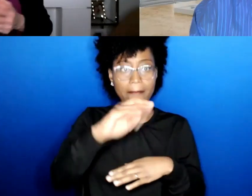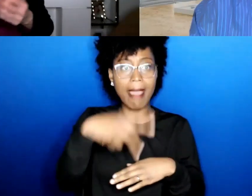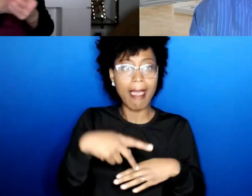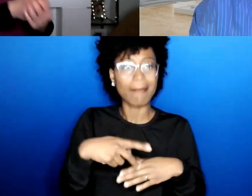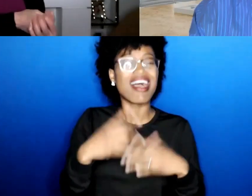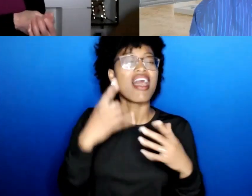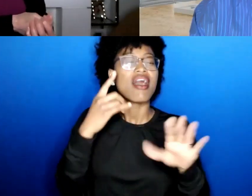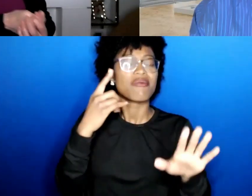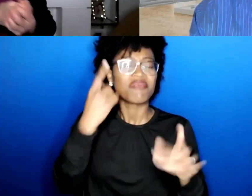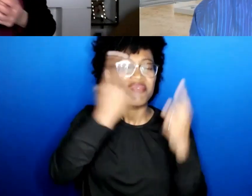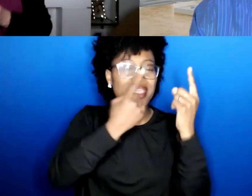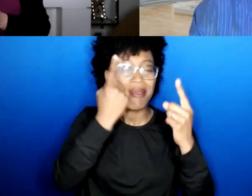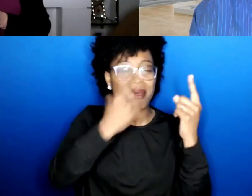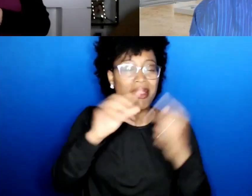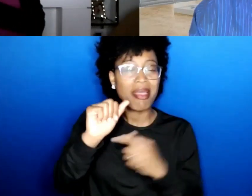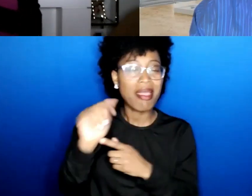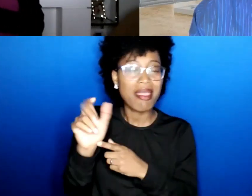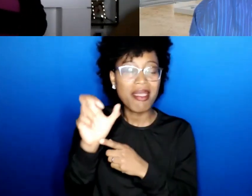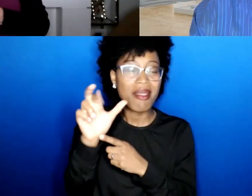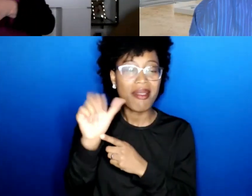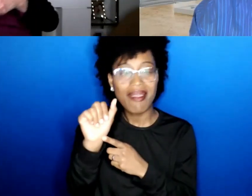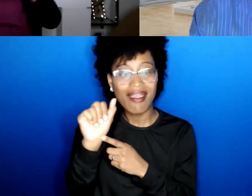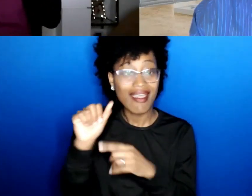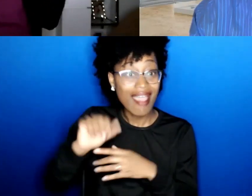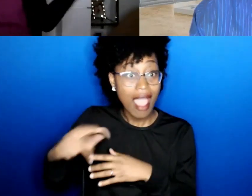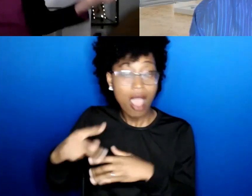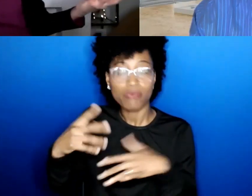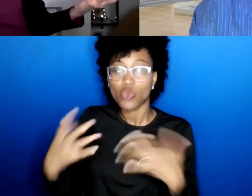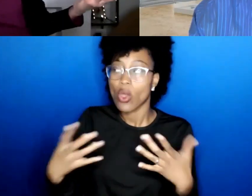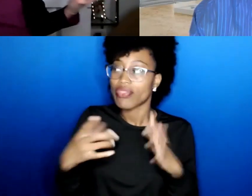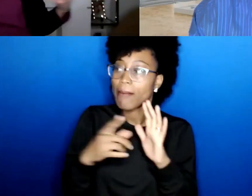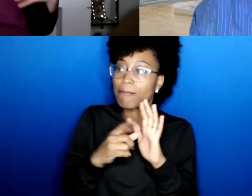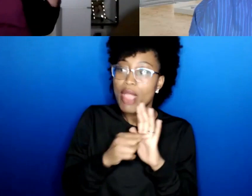06:22:04 or the print program, and you go to the back and you see maps.